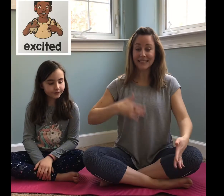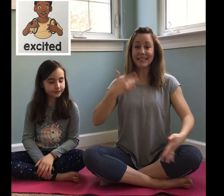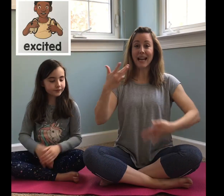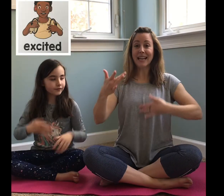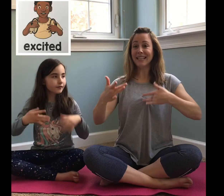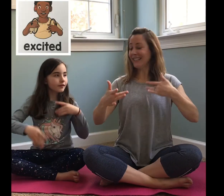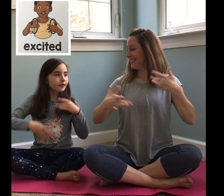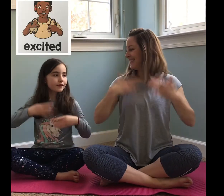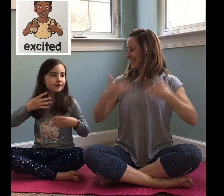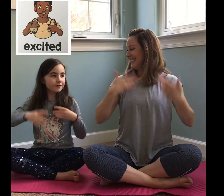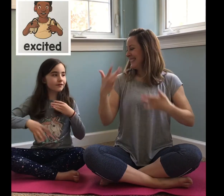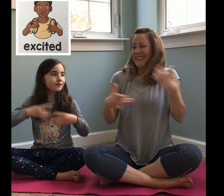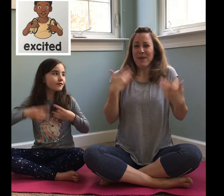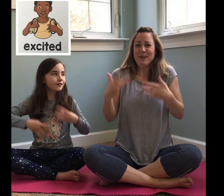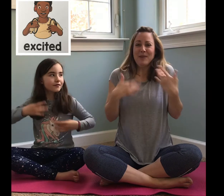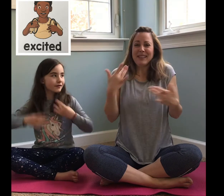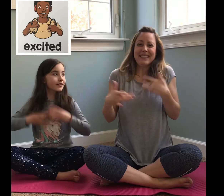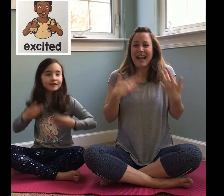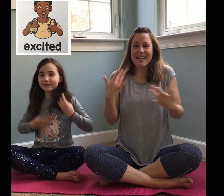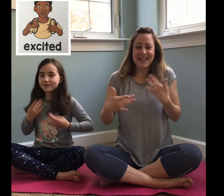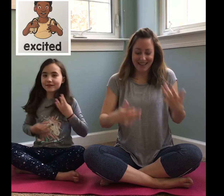Excited, I feel excited